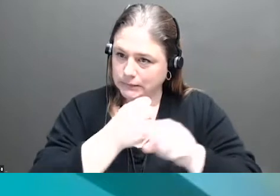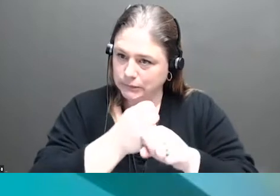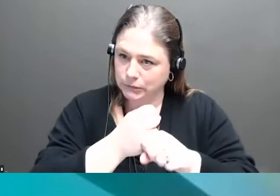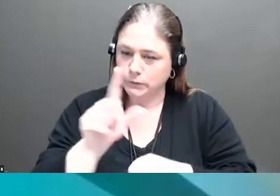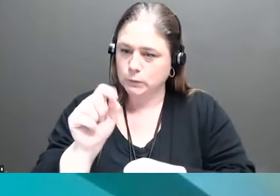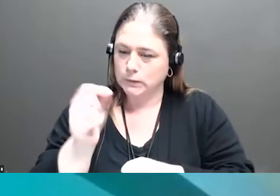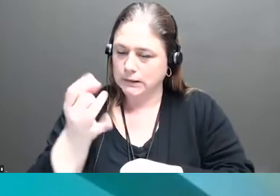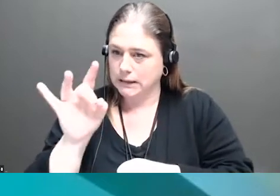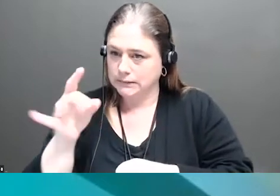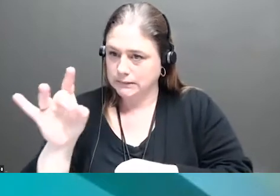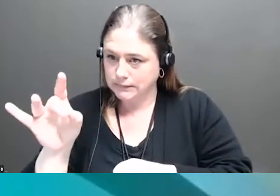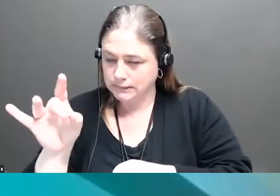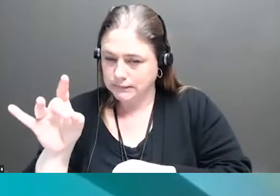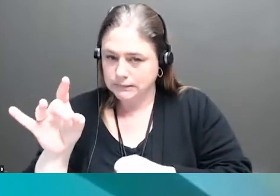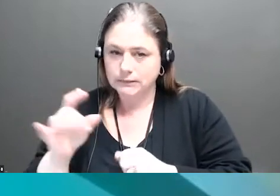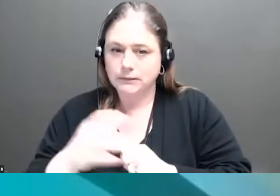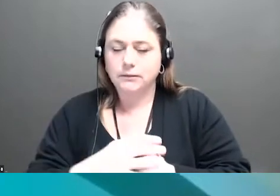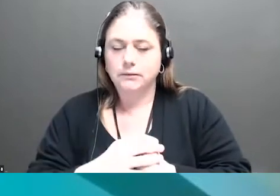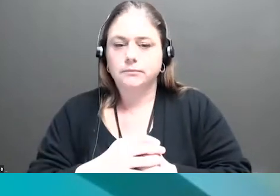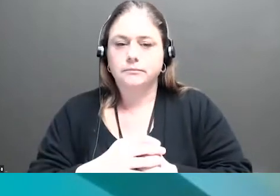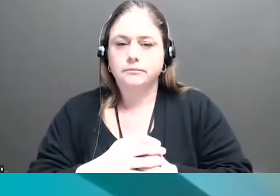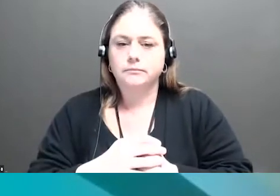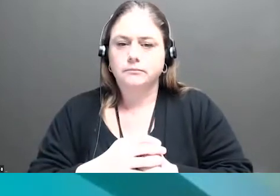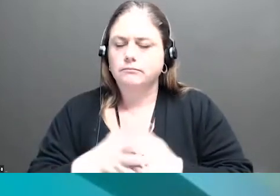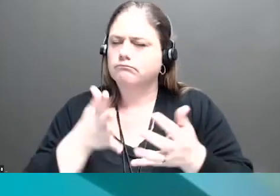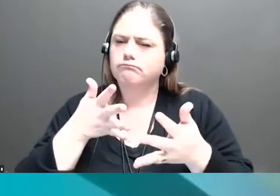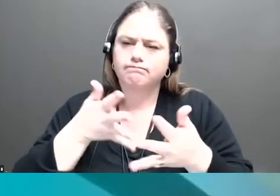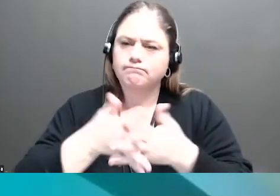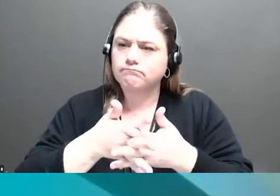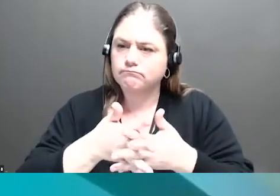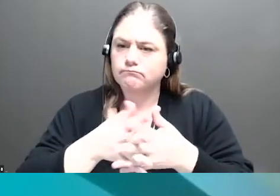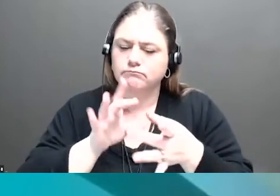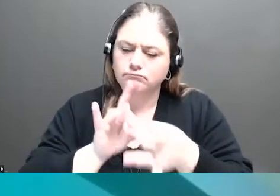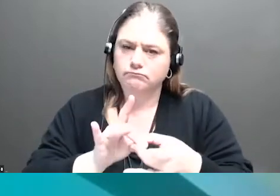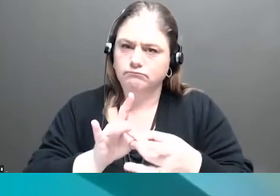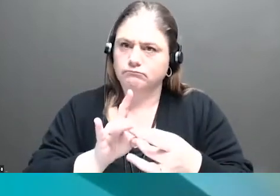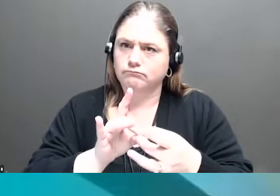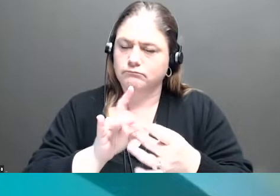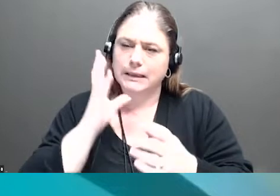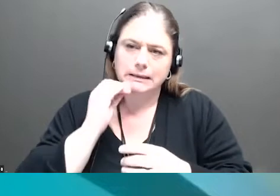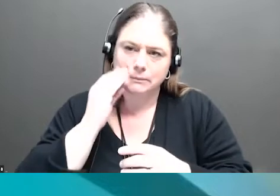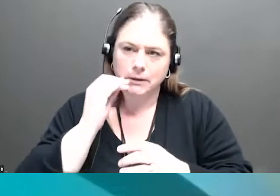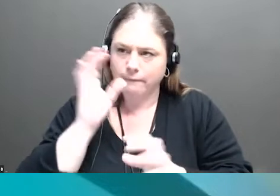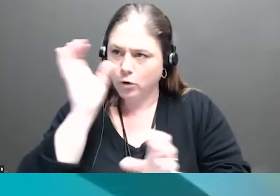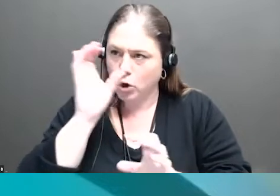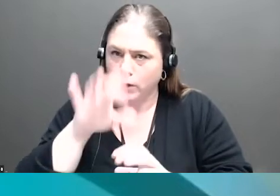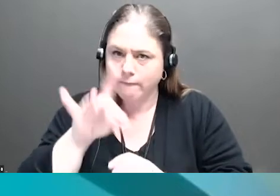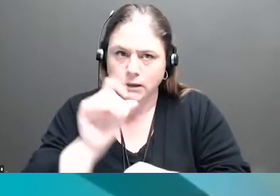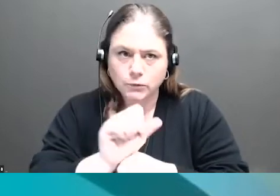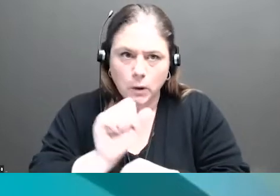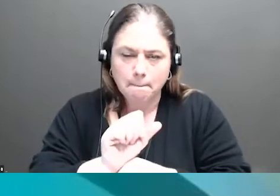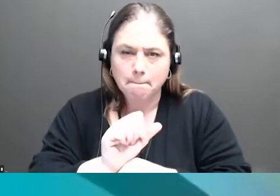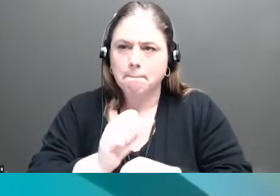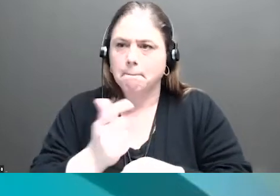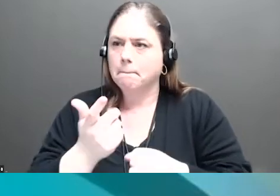It was grounded in the job-seeking experience, resourcefulness and the mutual support